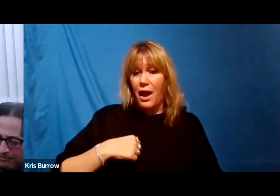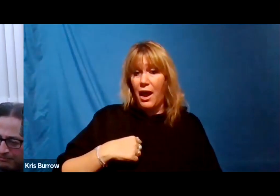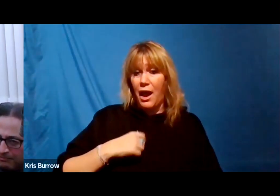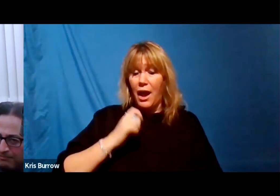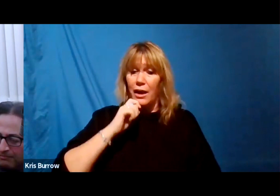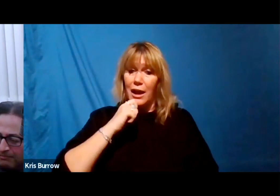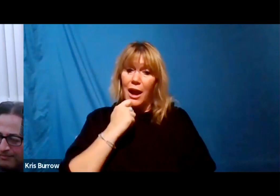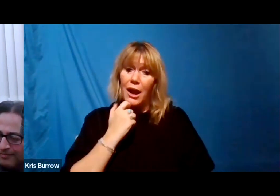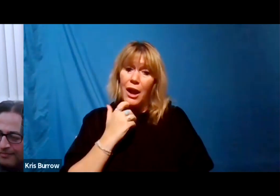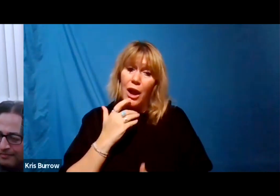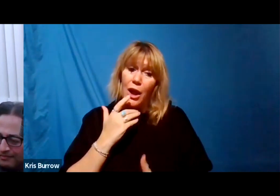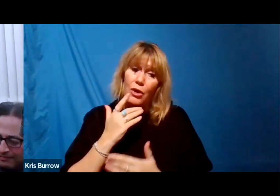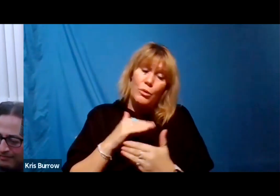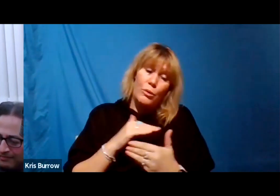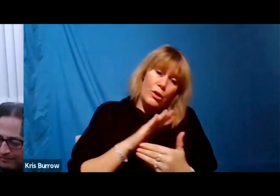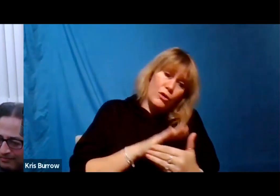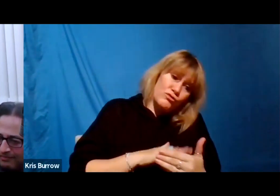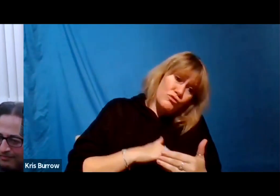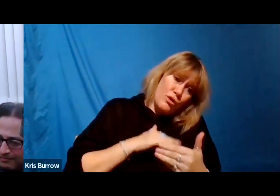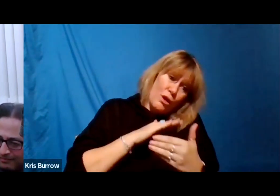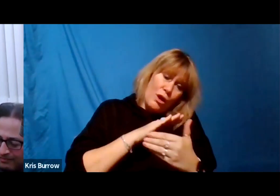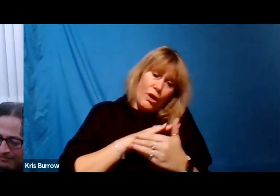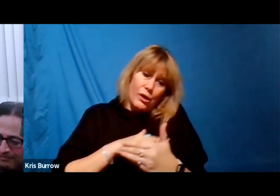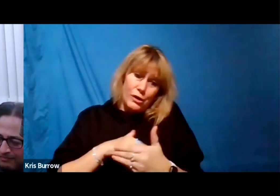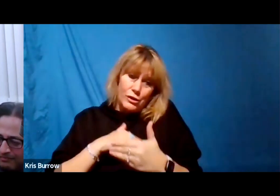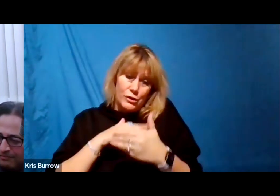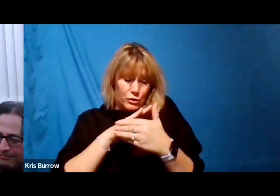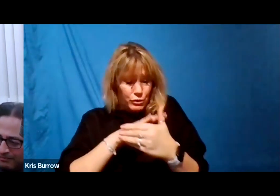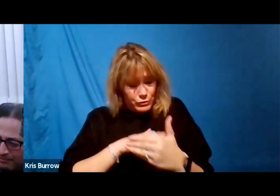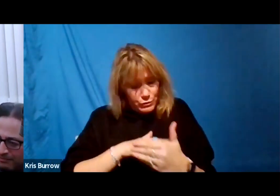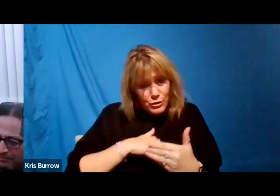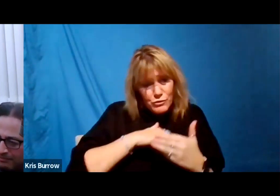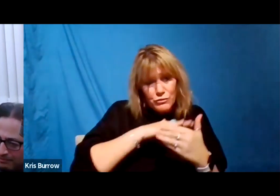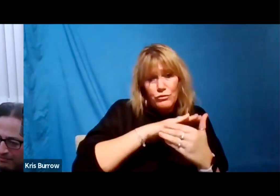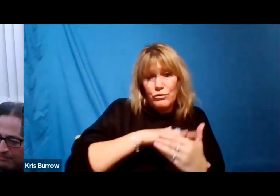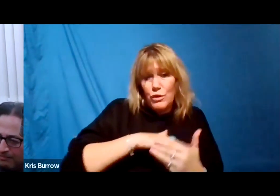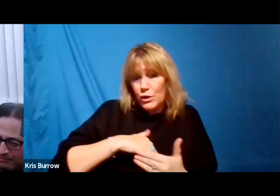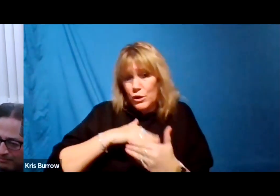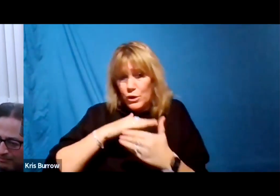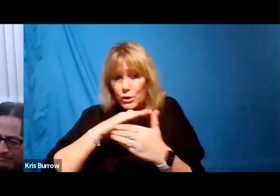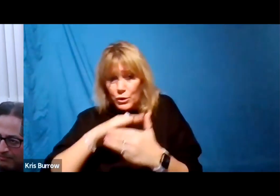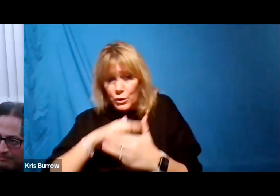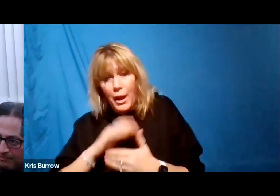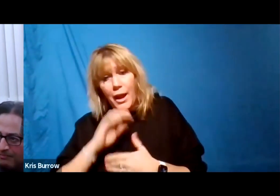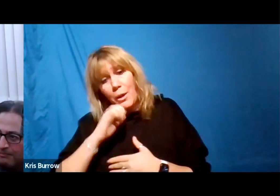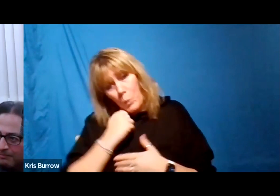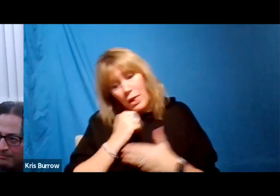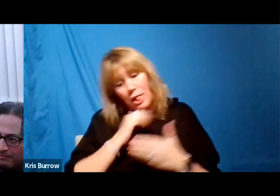going to play guitar for me and he's